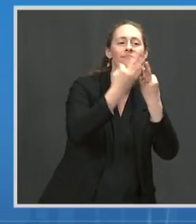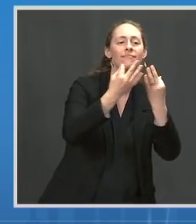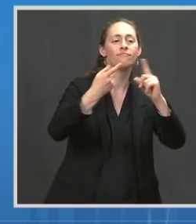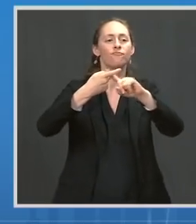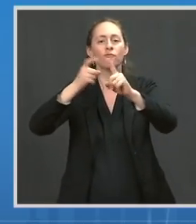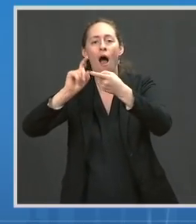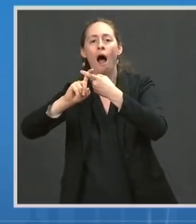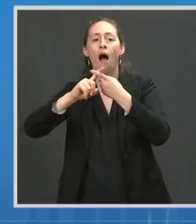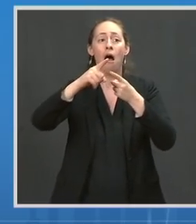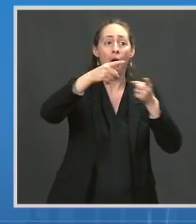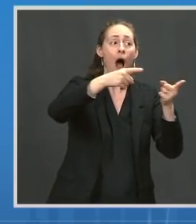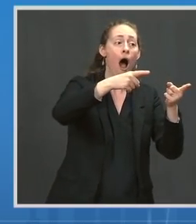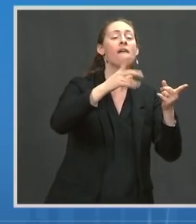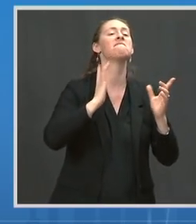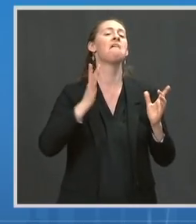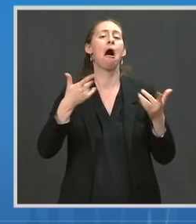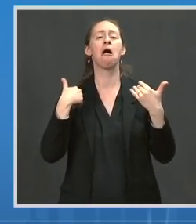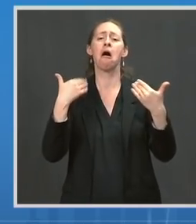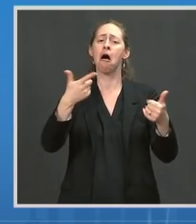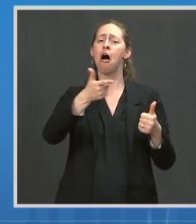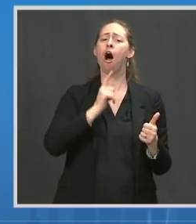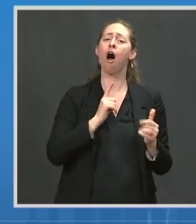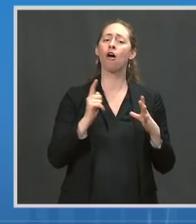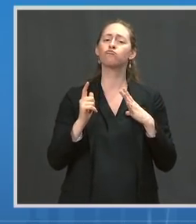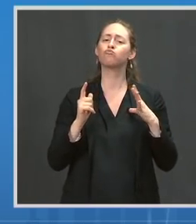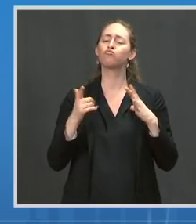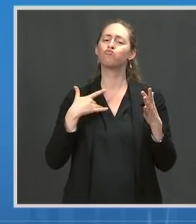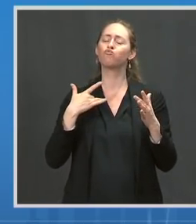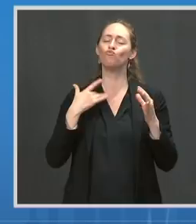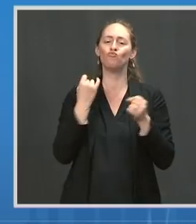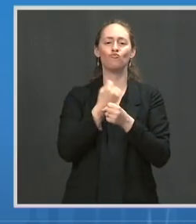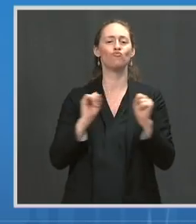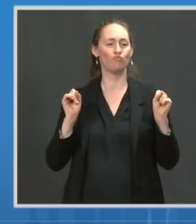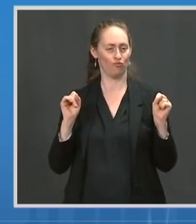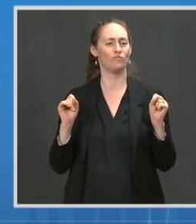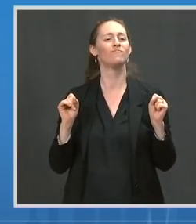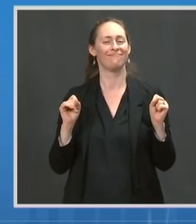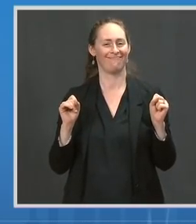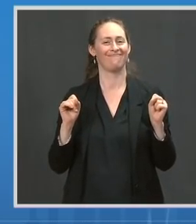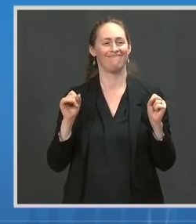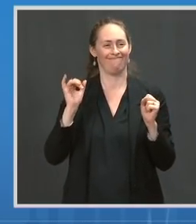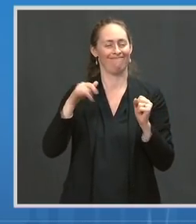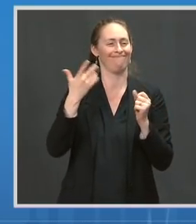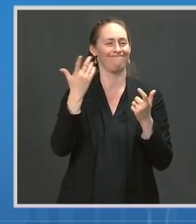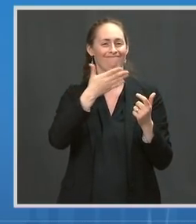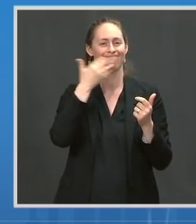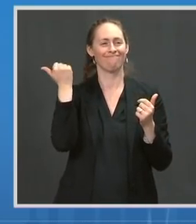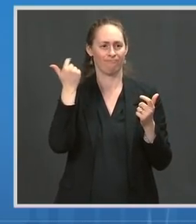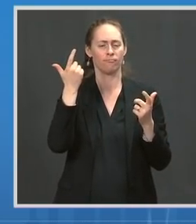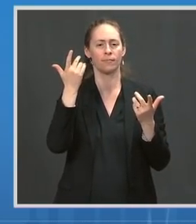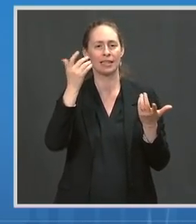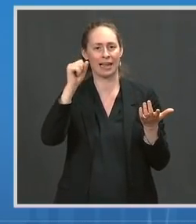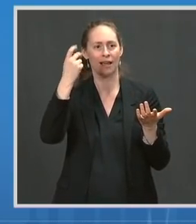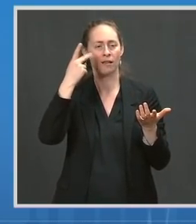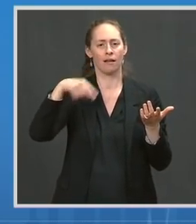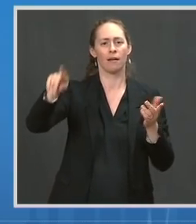with getting vaccinated themselves. So the easier we make it to get vaccinated, the more people will get vaccinated,